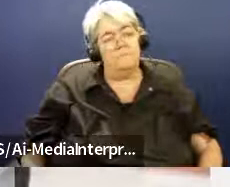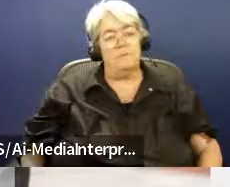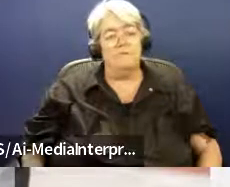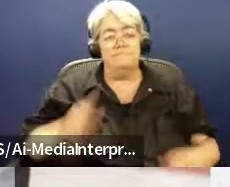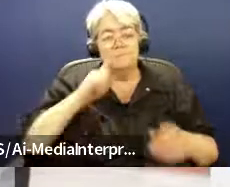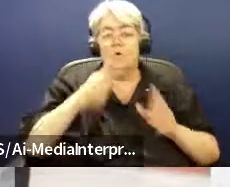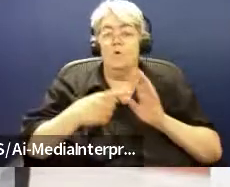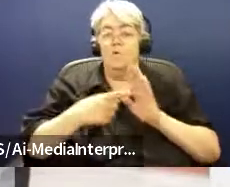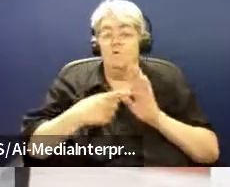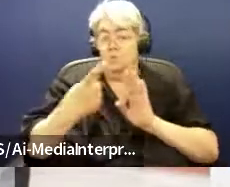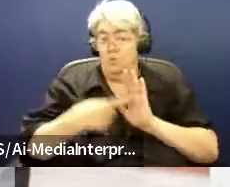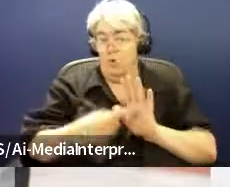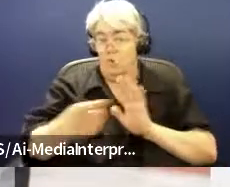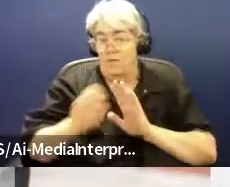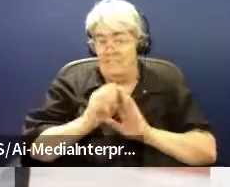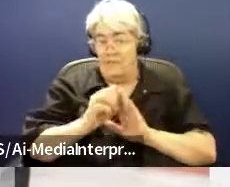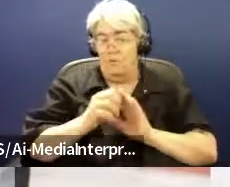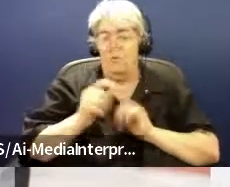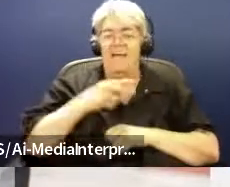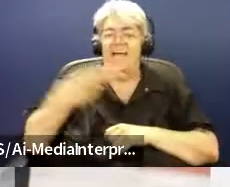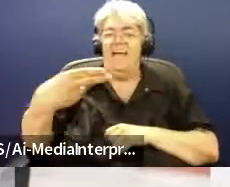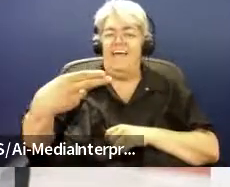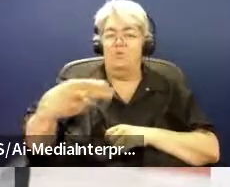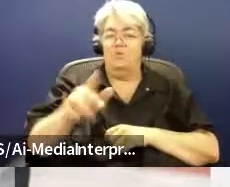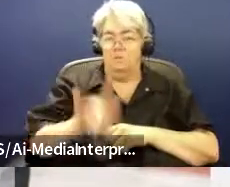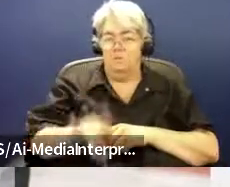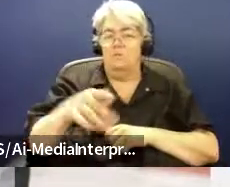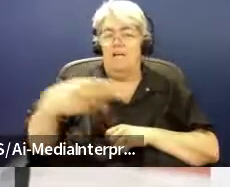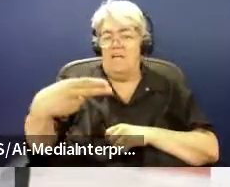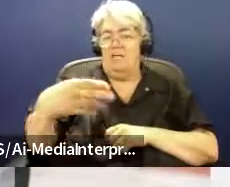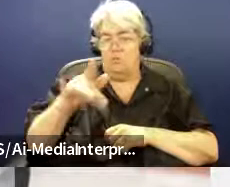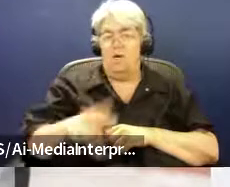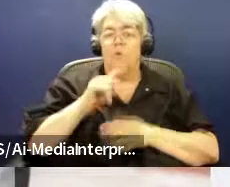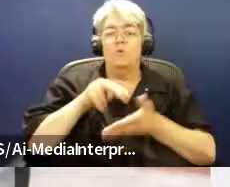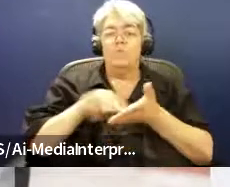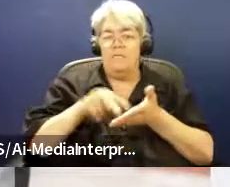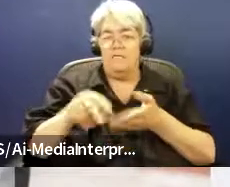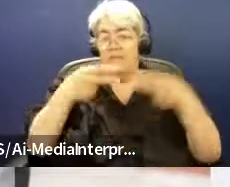skip in tab order to the next heading three on the webpage.